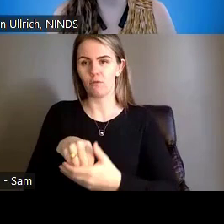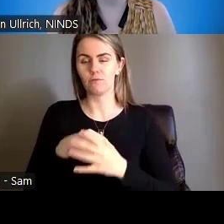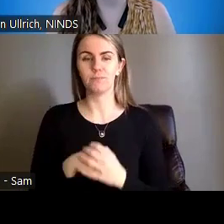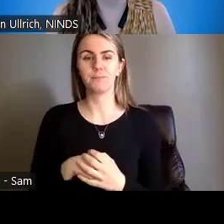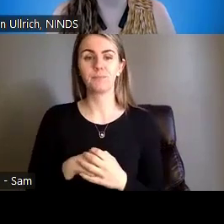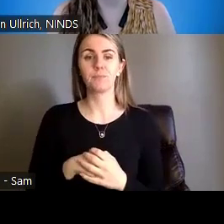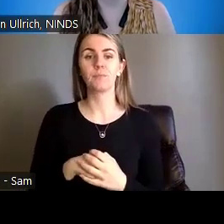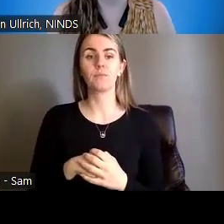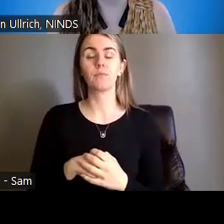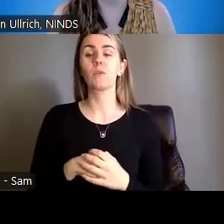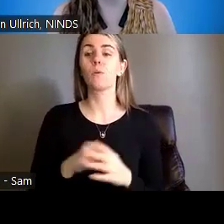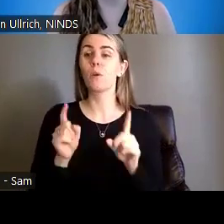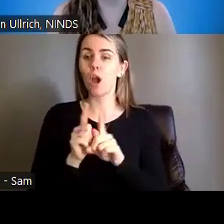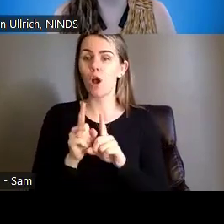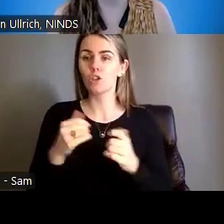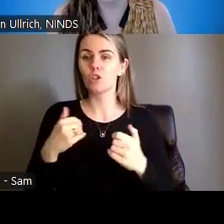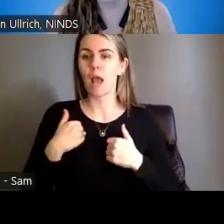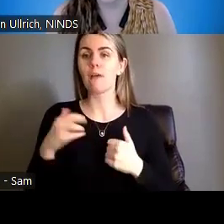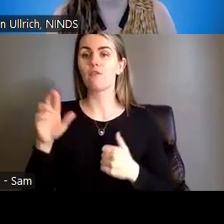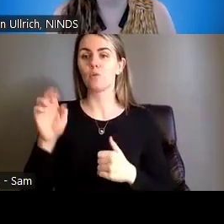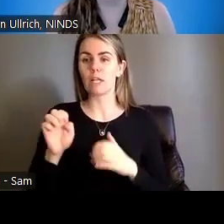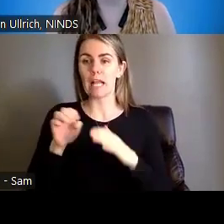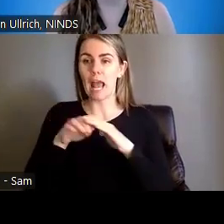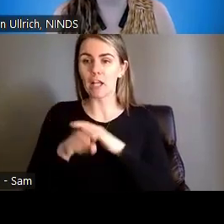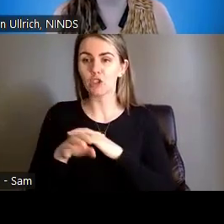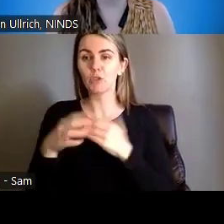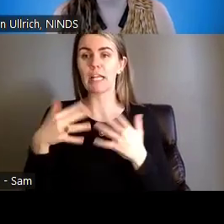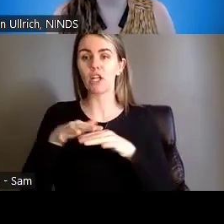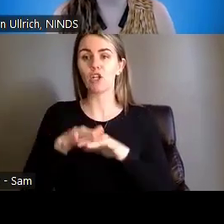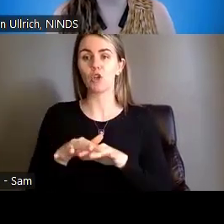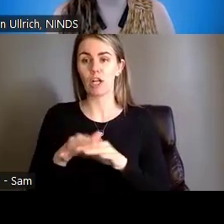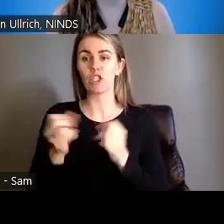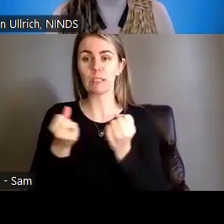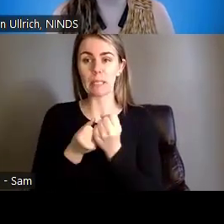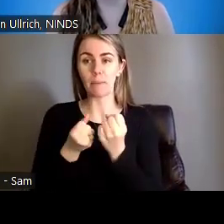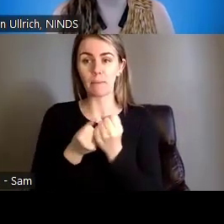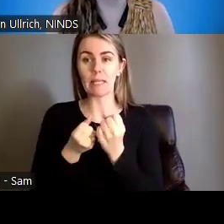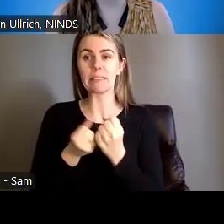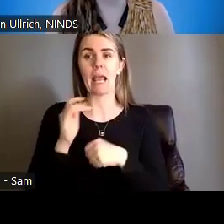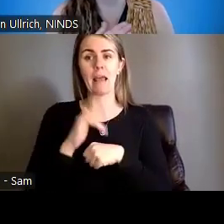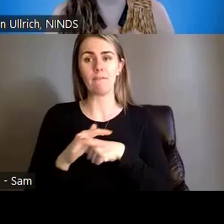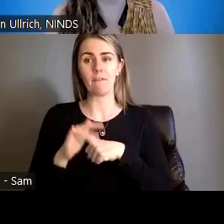and reintegration supplements, and these are available to either help